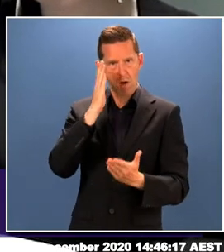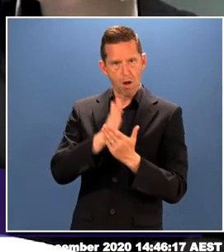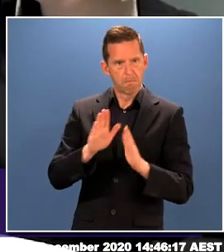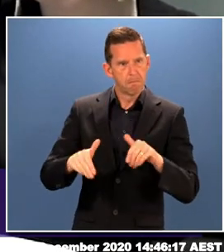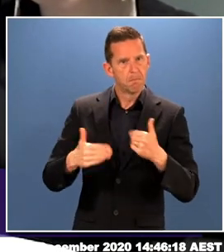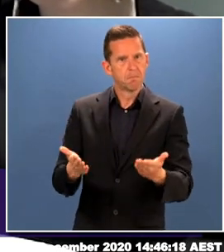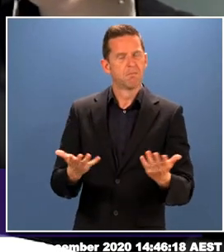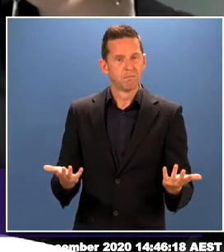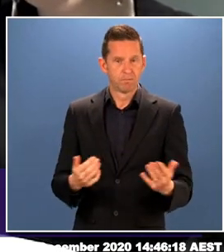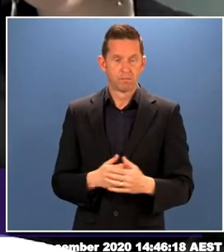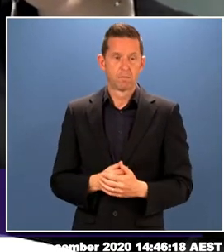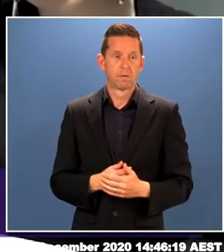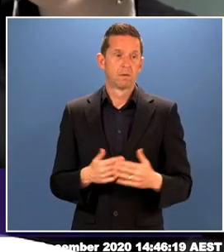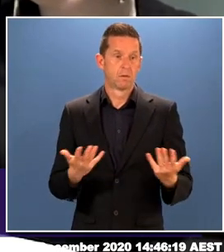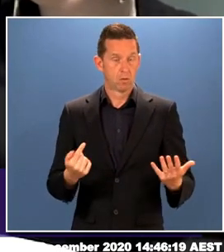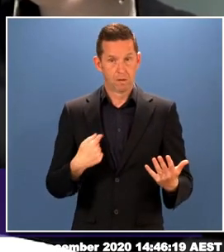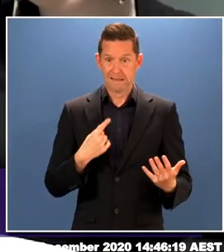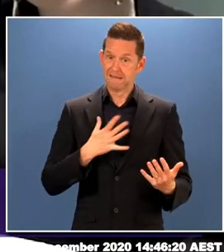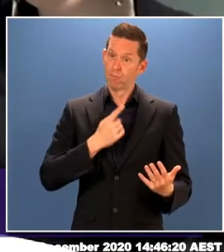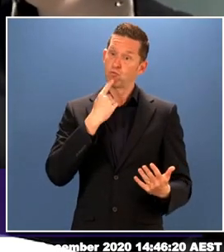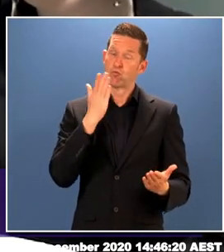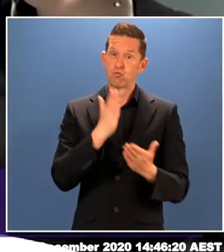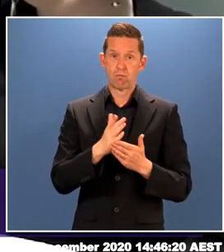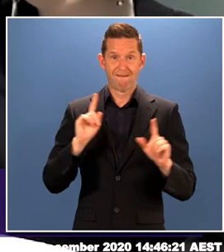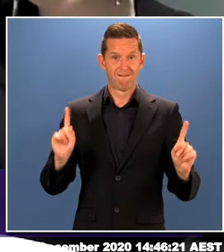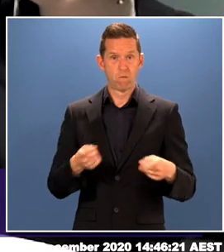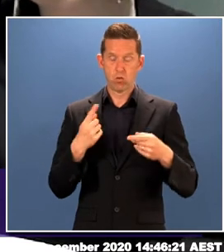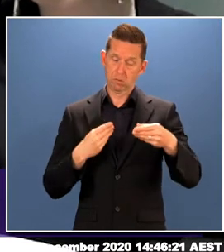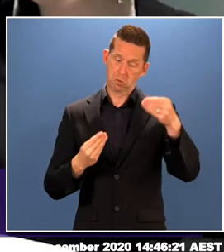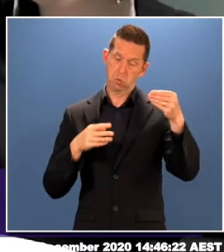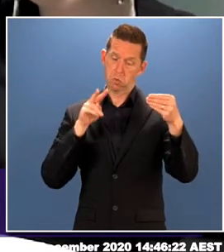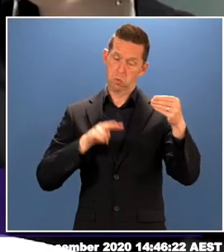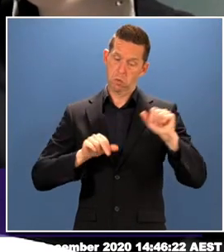Speaking for myself, but it's the first time I've seen it they're presented that way and it's very clear.